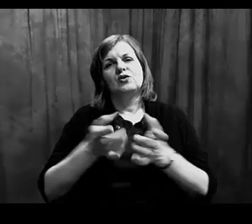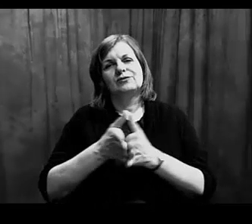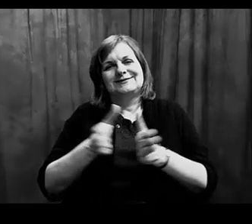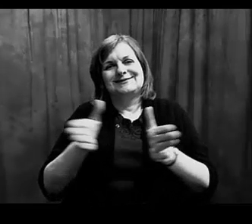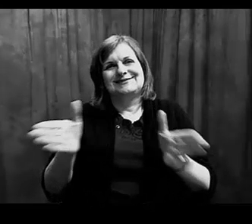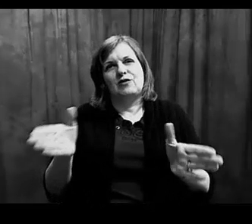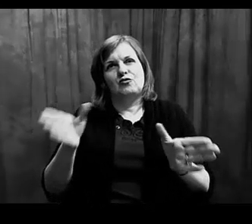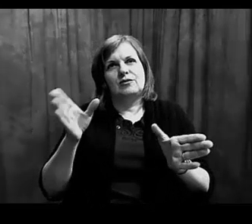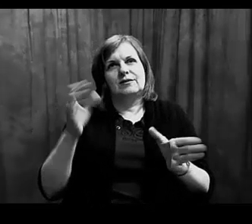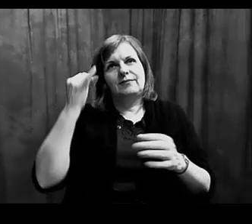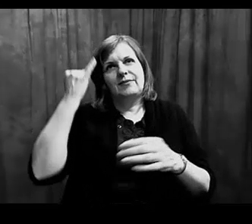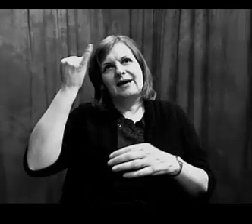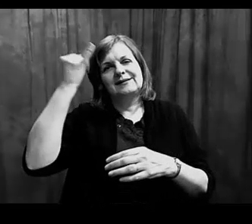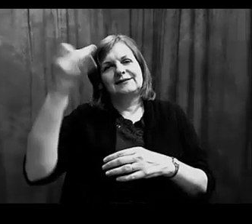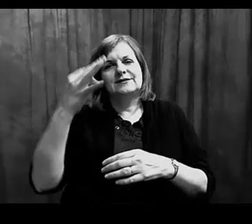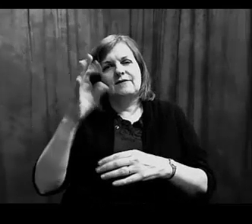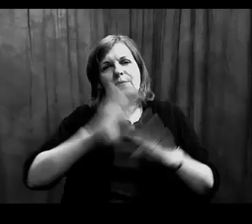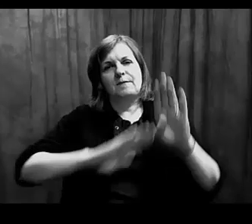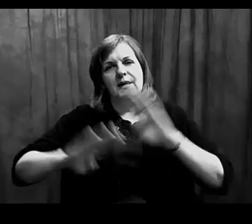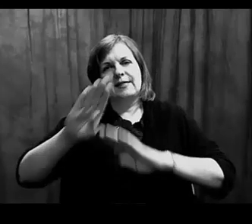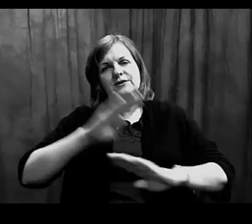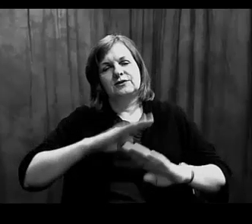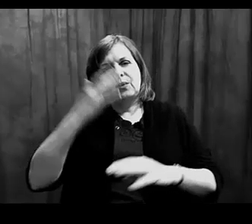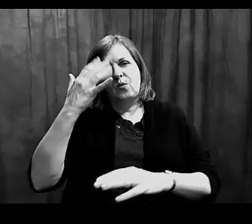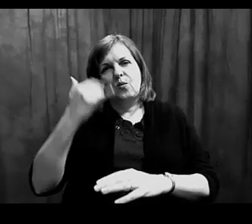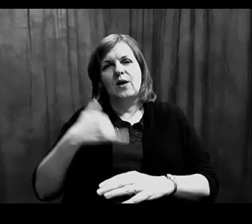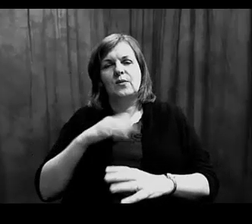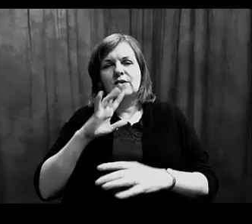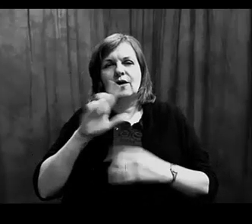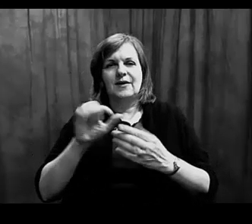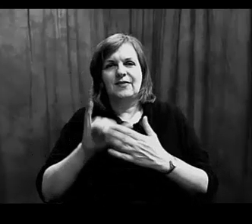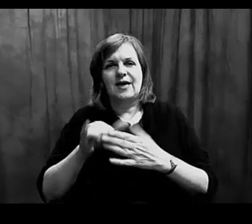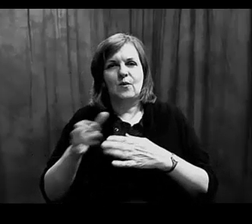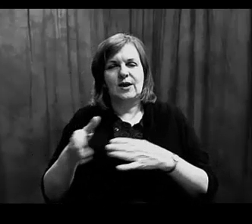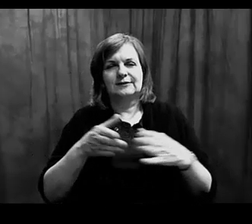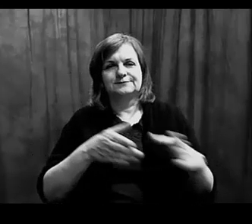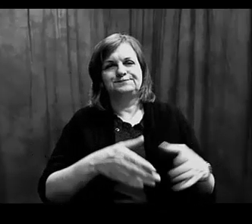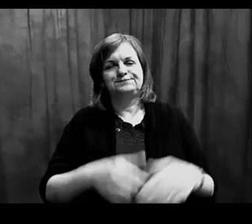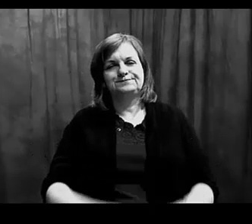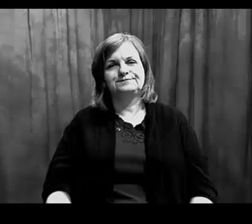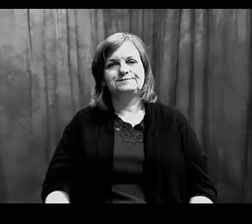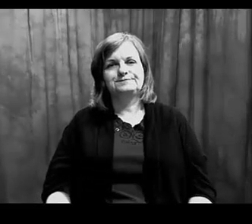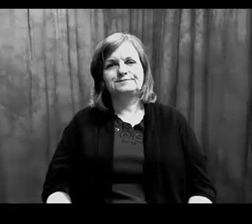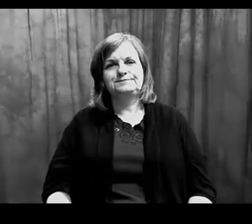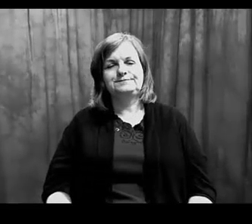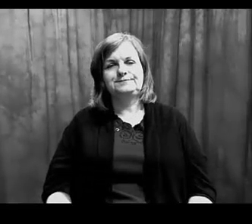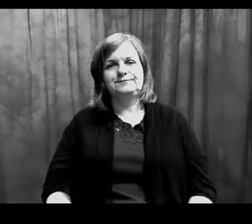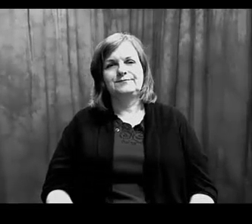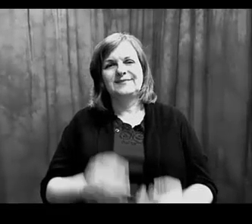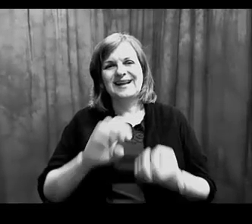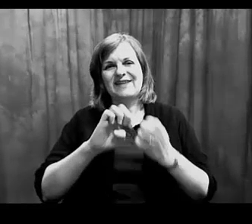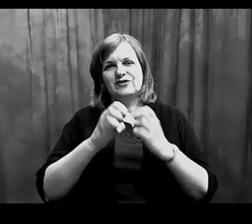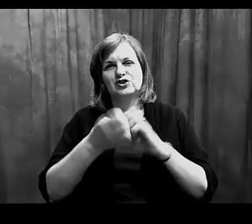don't feel overwhelmed! we are coming back to so many of these things - I'm just trying to give you a big sense of what's going on in